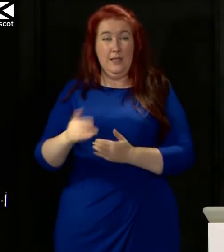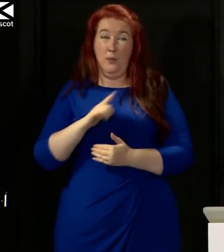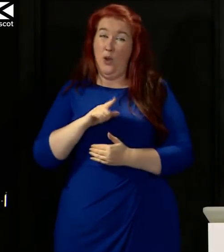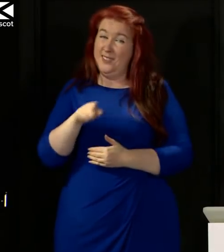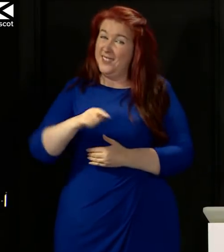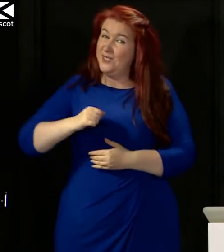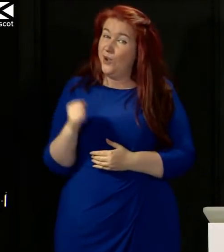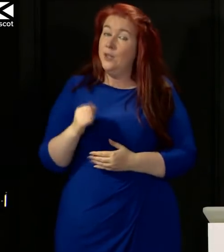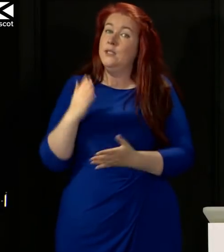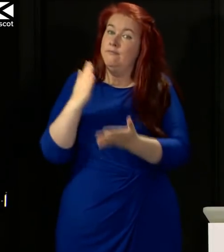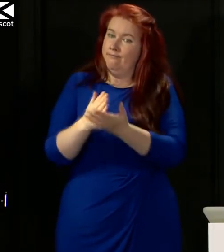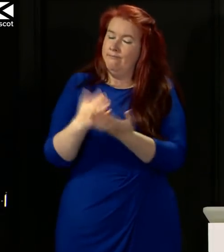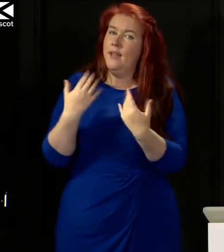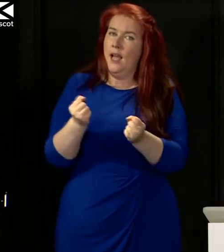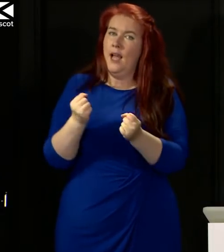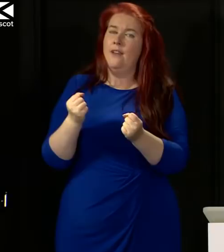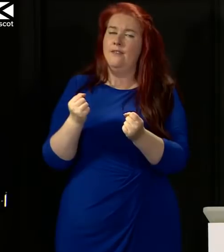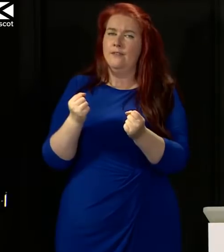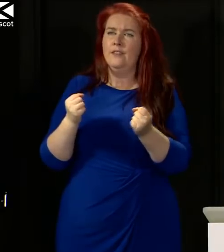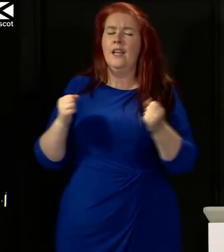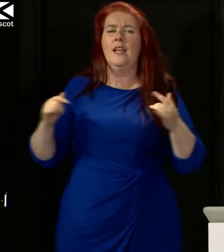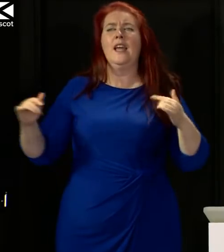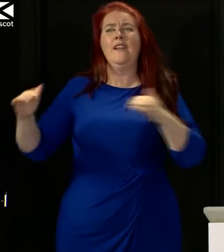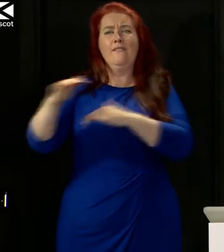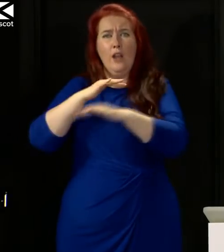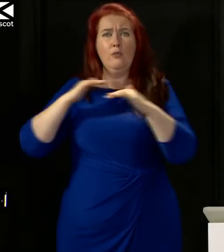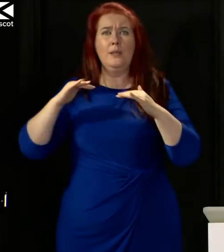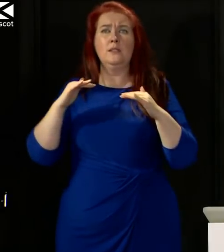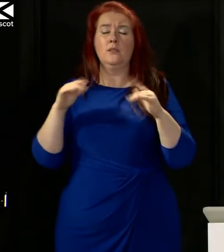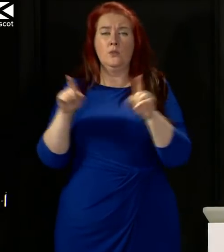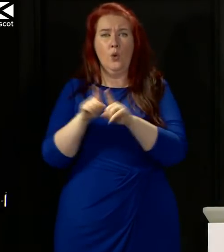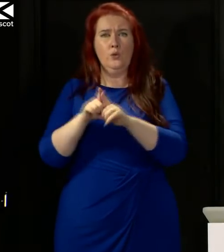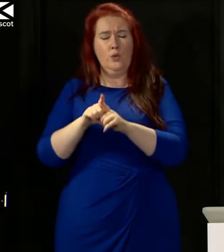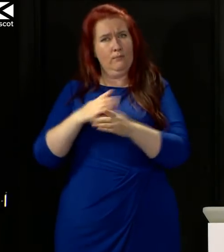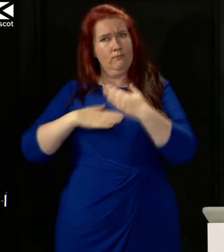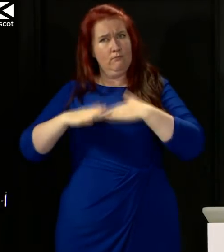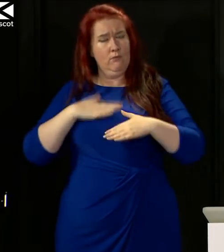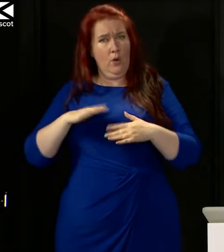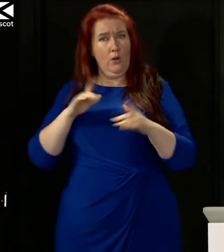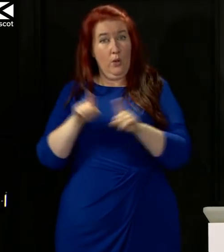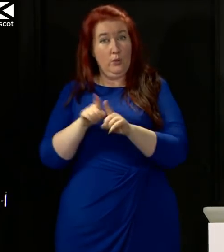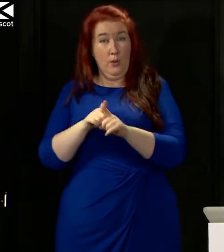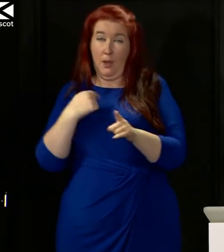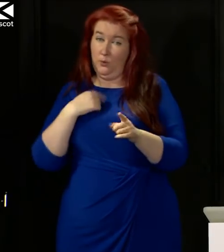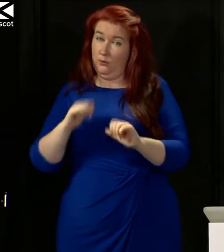only has a real environmental and moral imperative, but real competitive and relative advantage